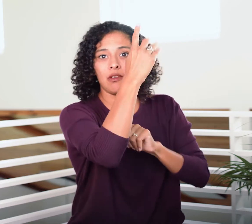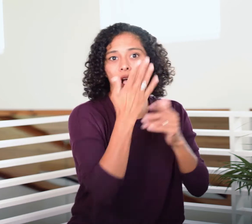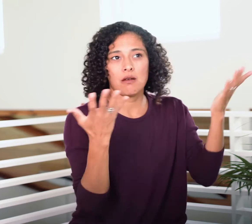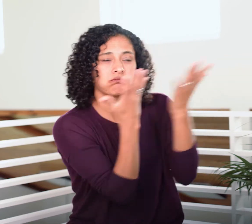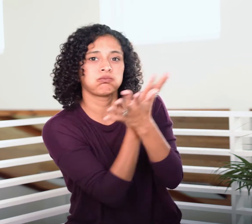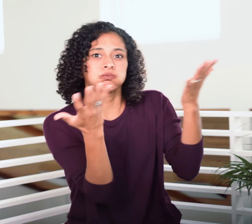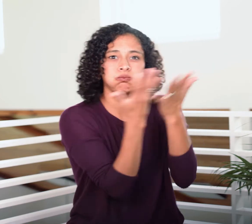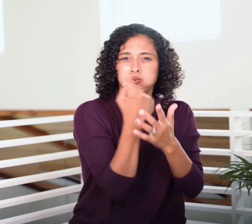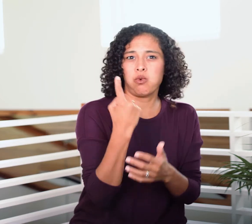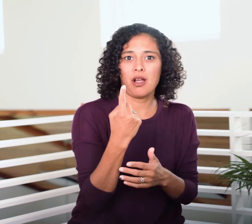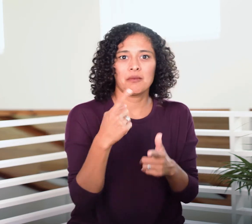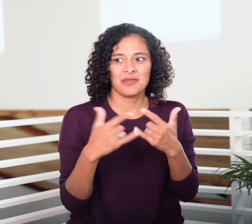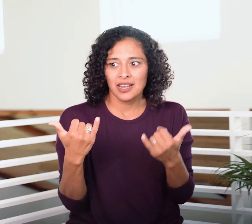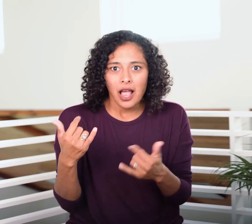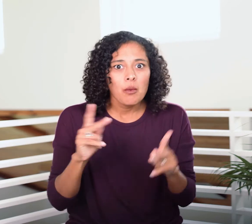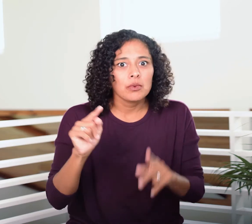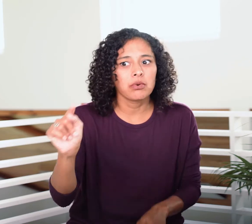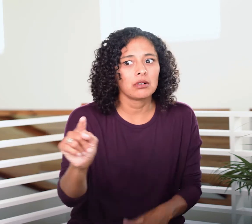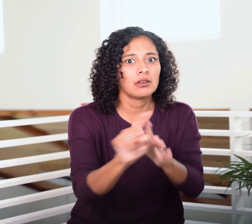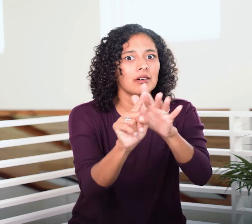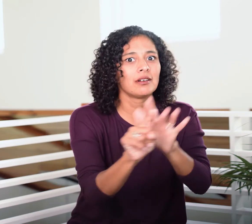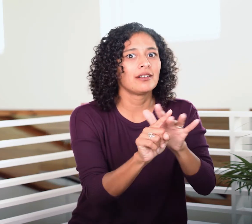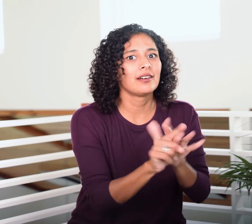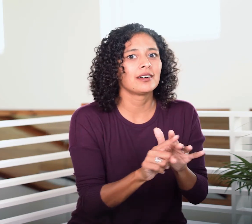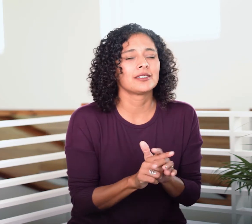the words of God to the people, but here, others are doing it too.